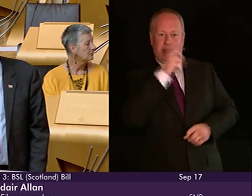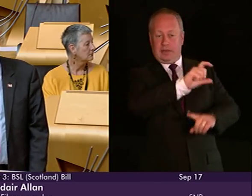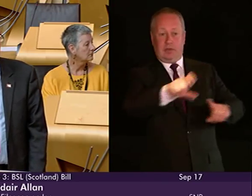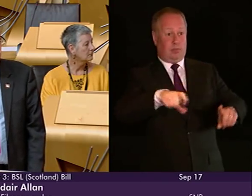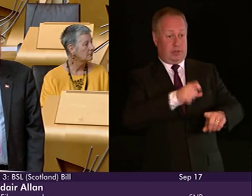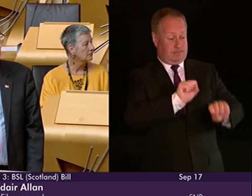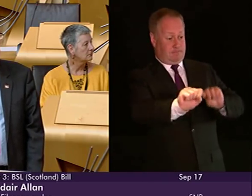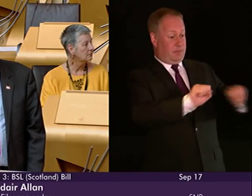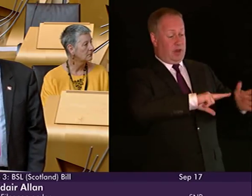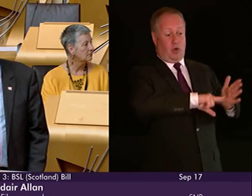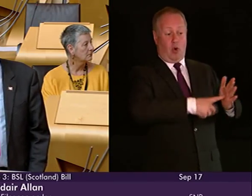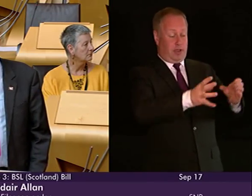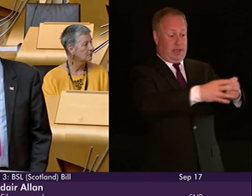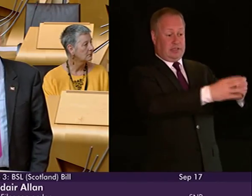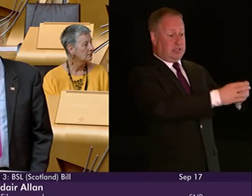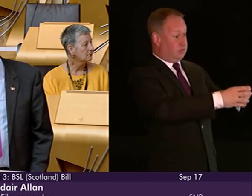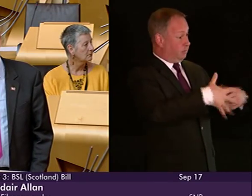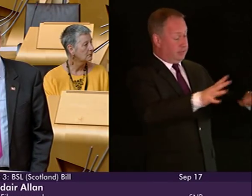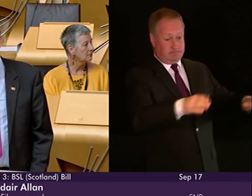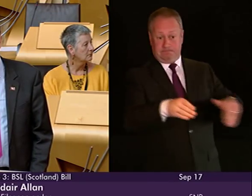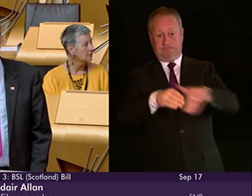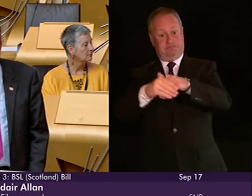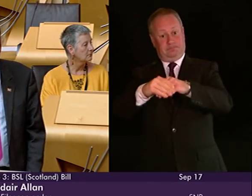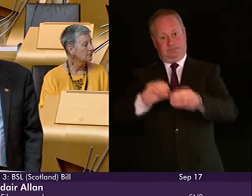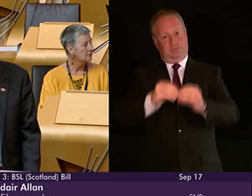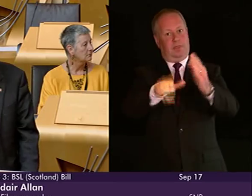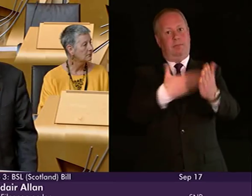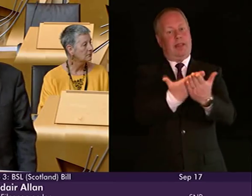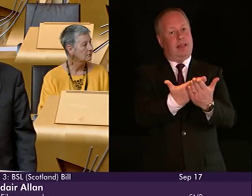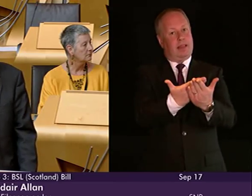it, for their contribution to the bill. As I said, many members of the community are here